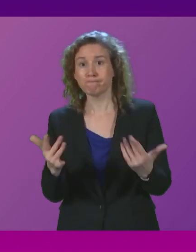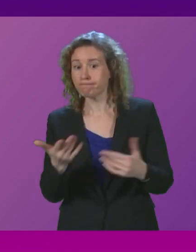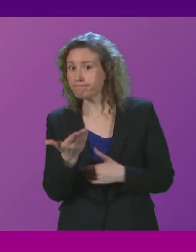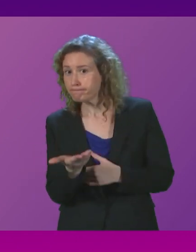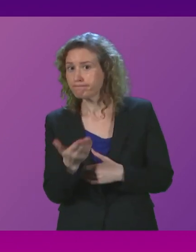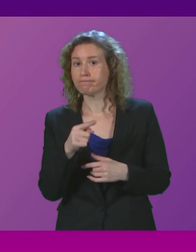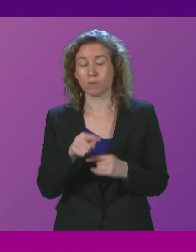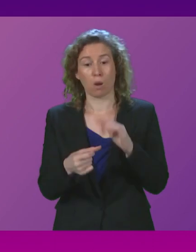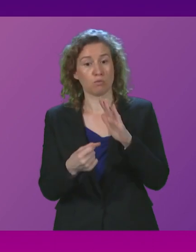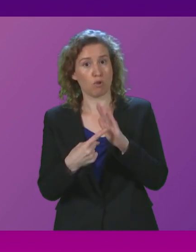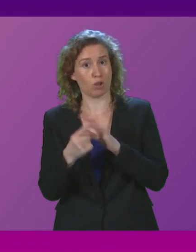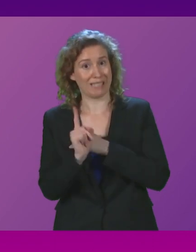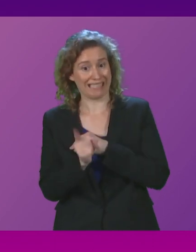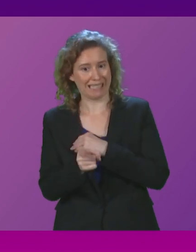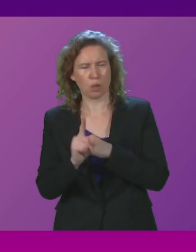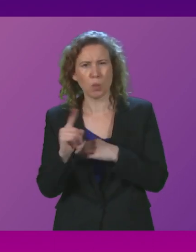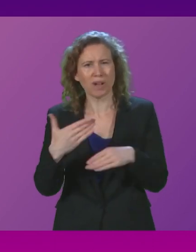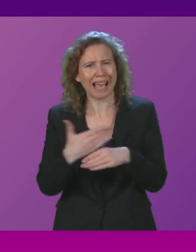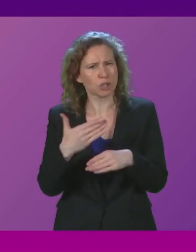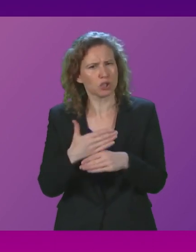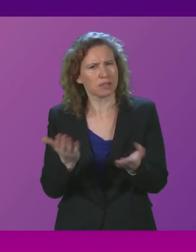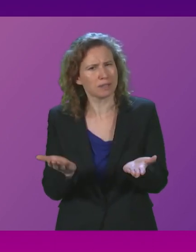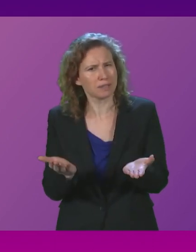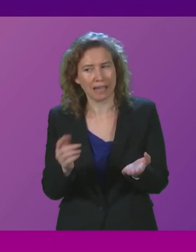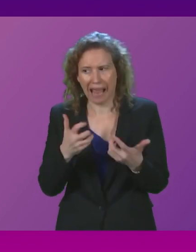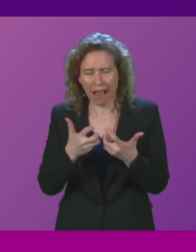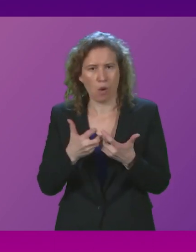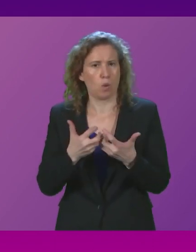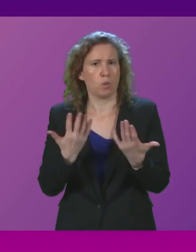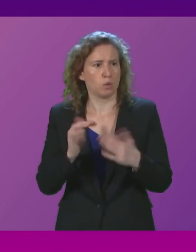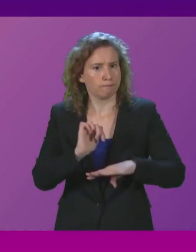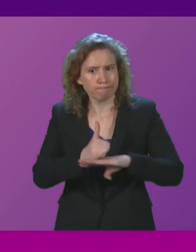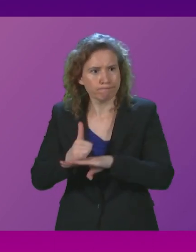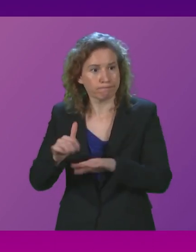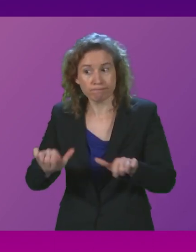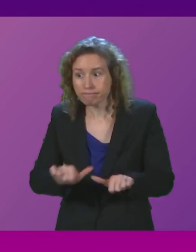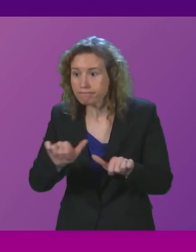Given that priority, what action is being taken to ensure that youngsters who are affected